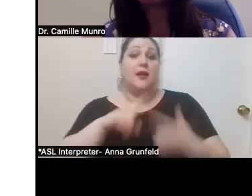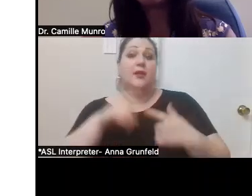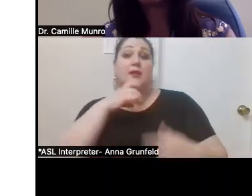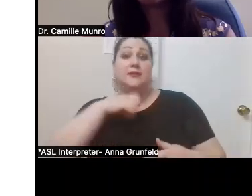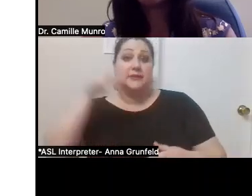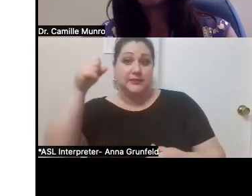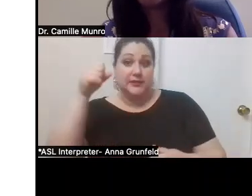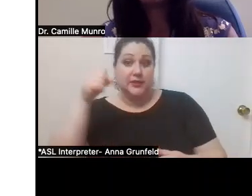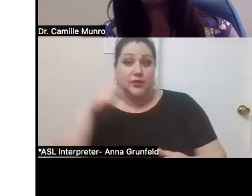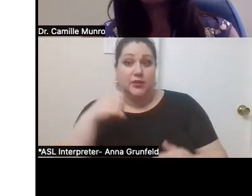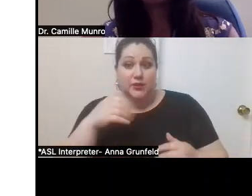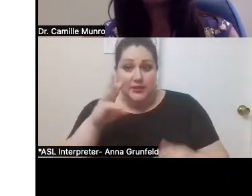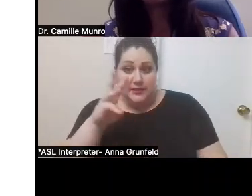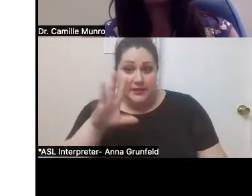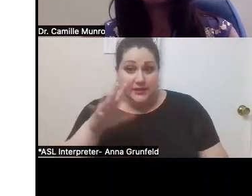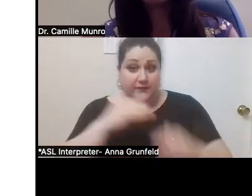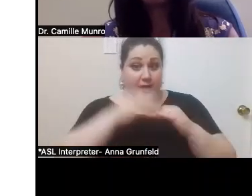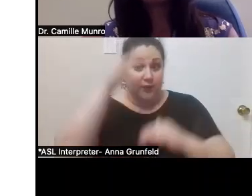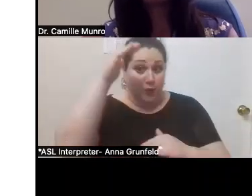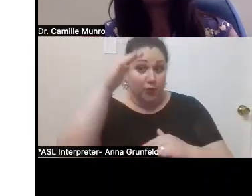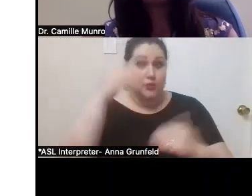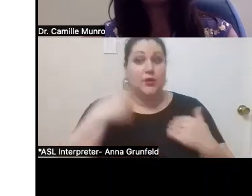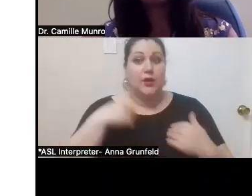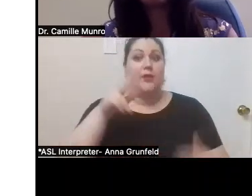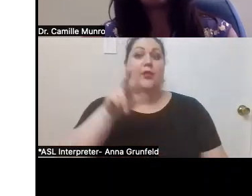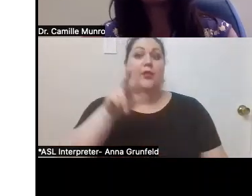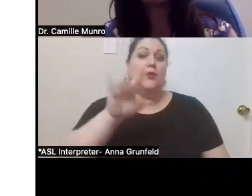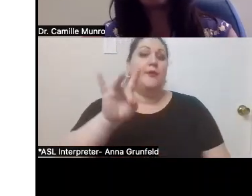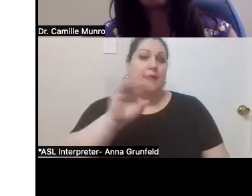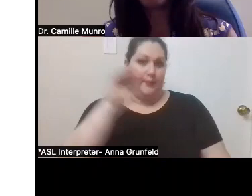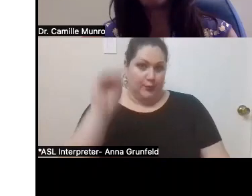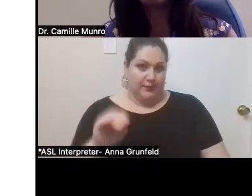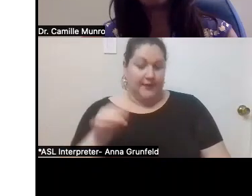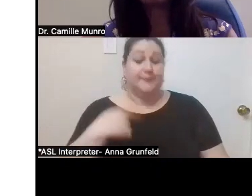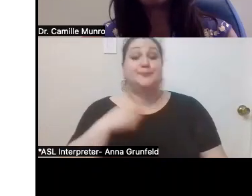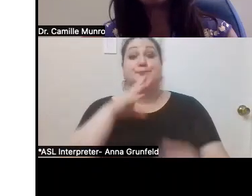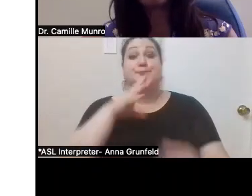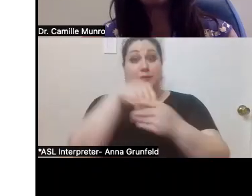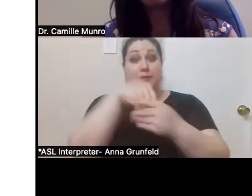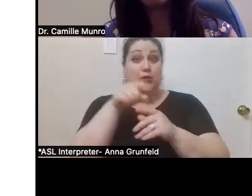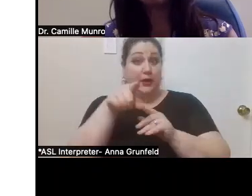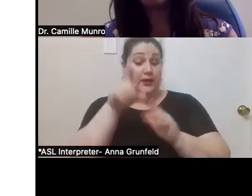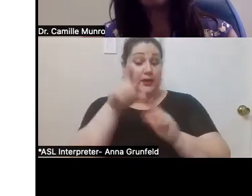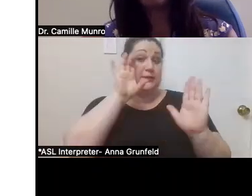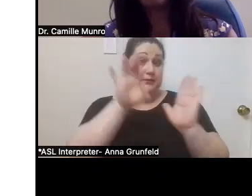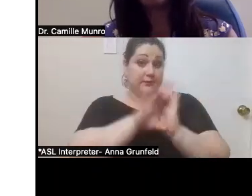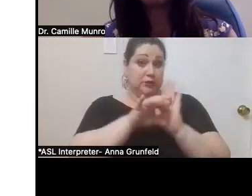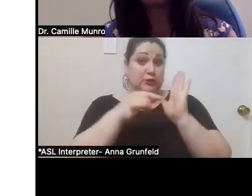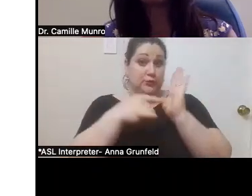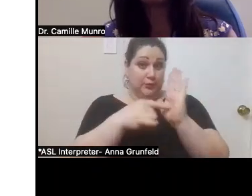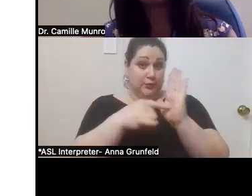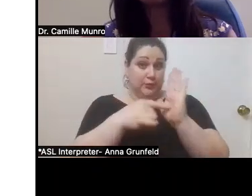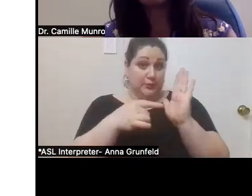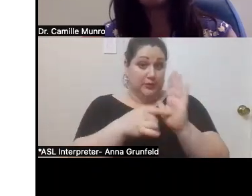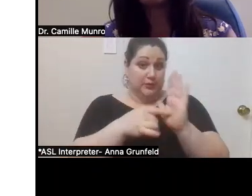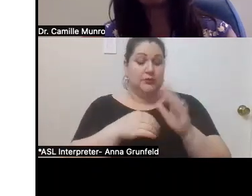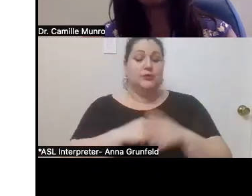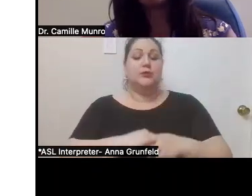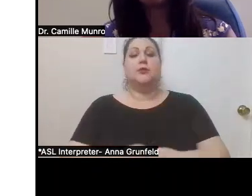And I included this representation in these data because